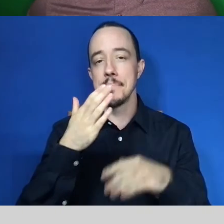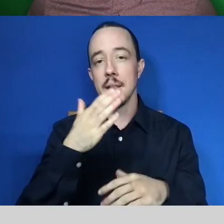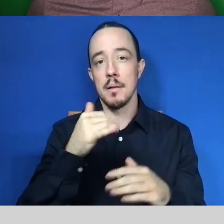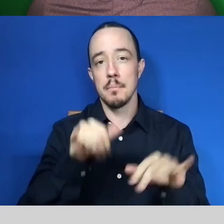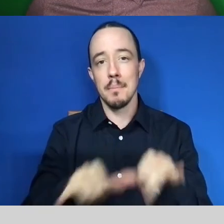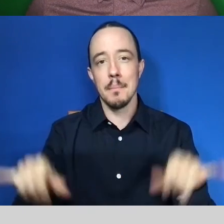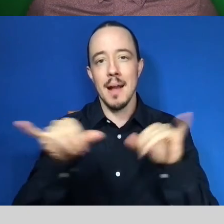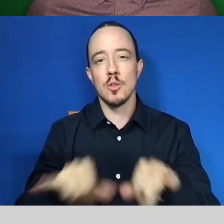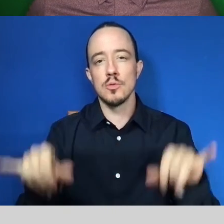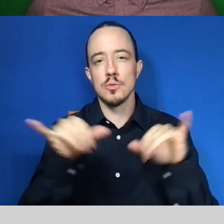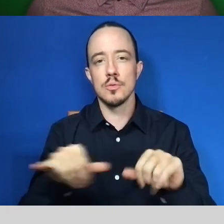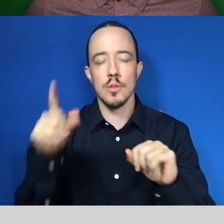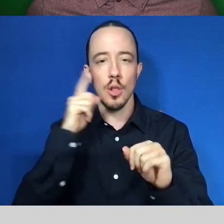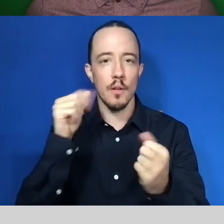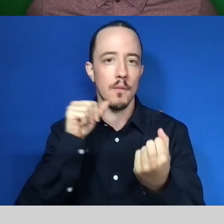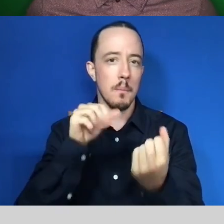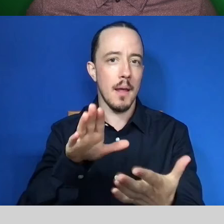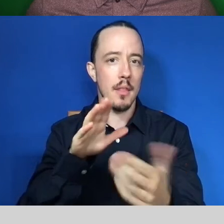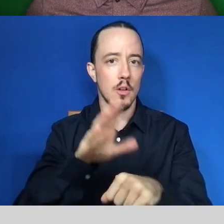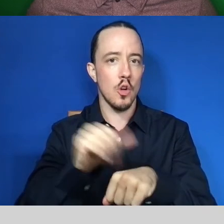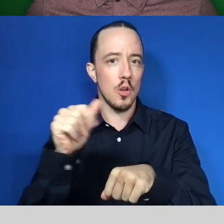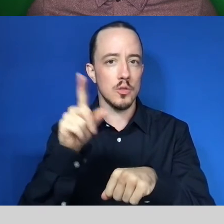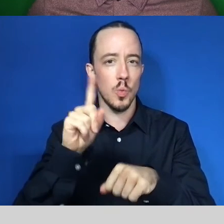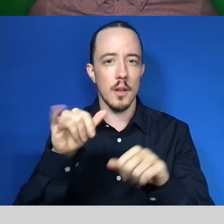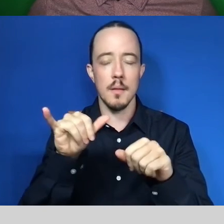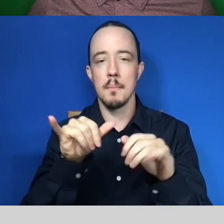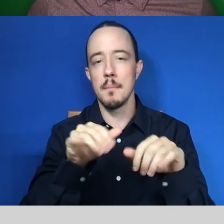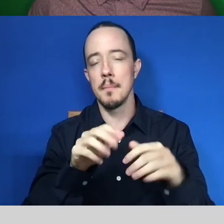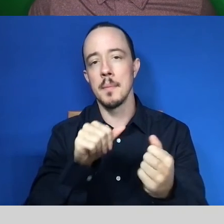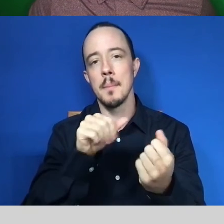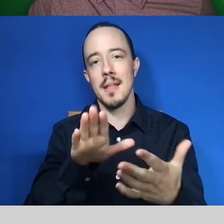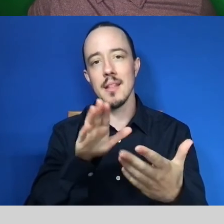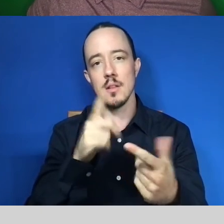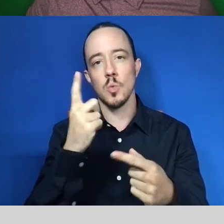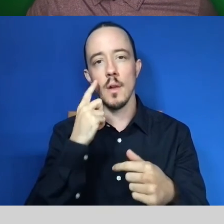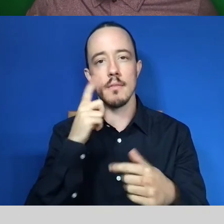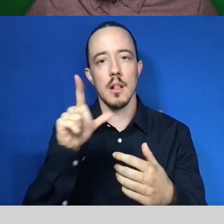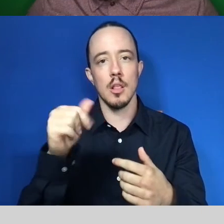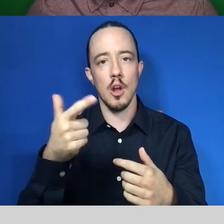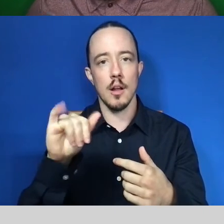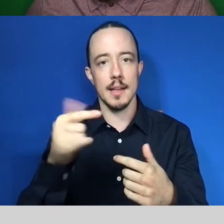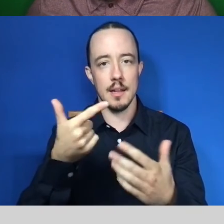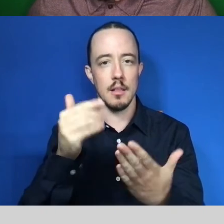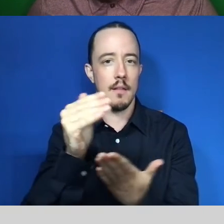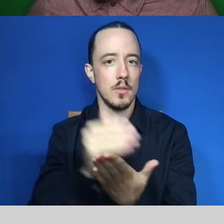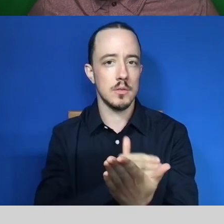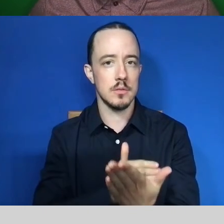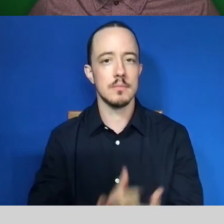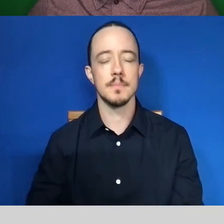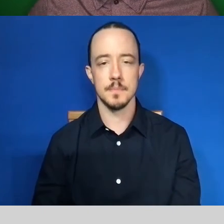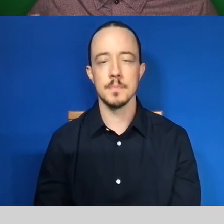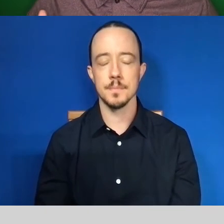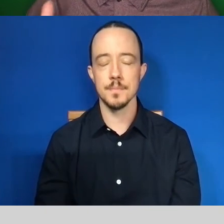and a set of patterns that look for any Python method calls, where the method is one of the logging levels, and one of the arguments passed to the call